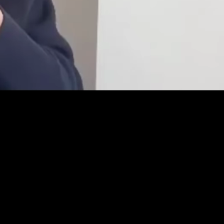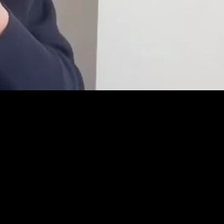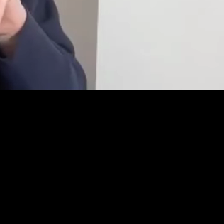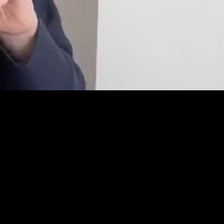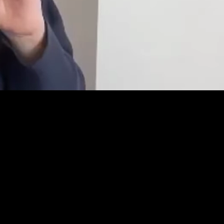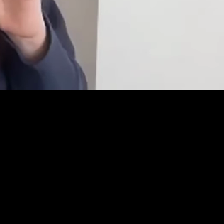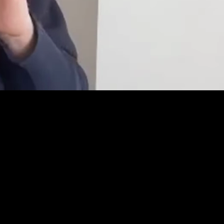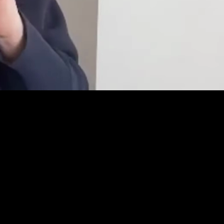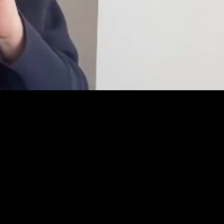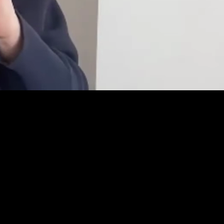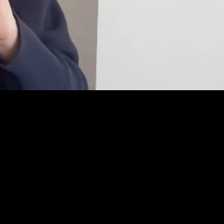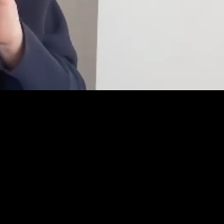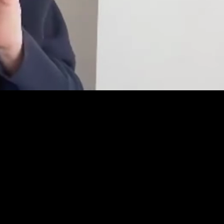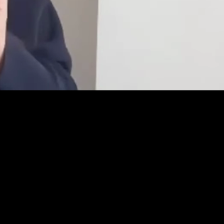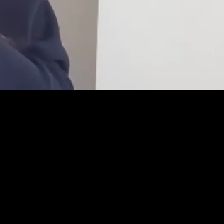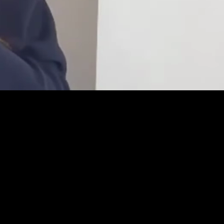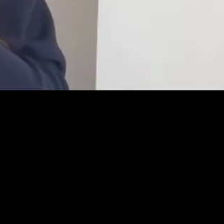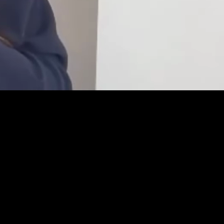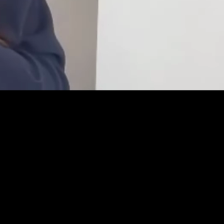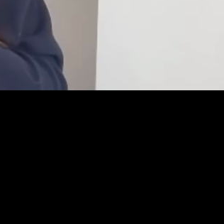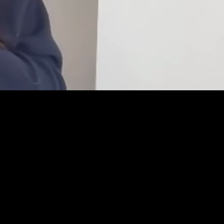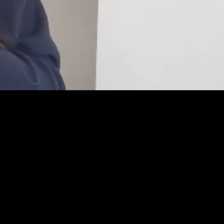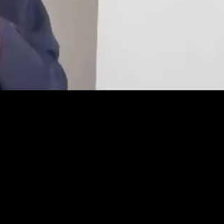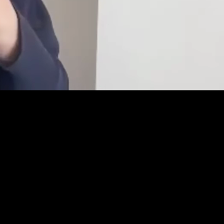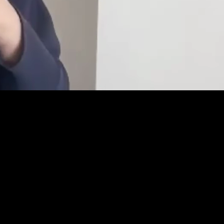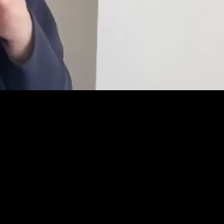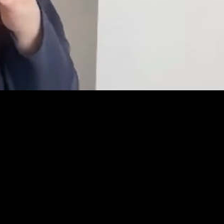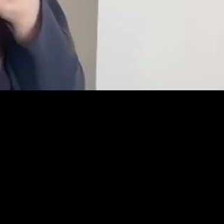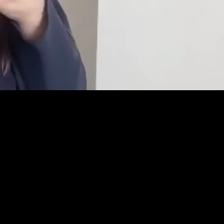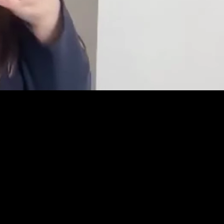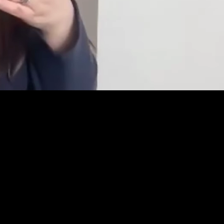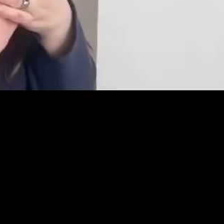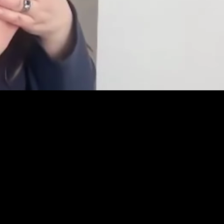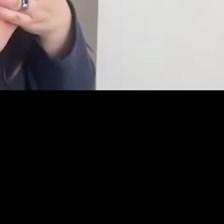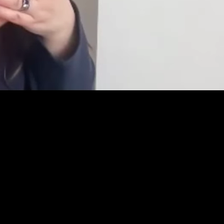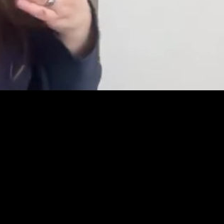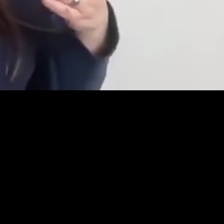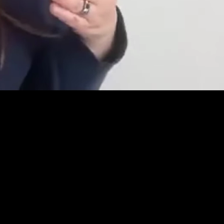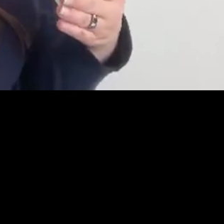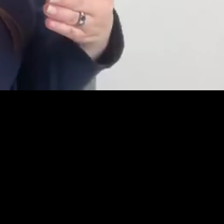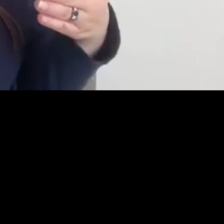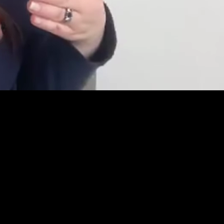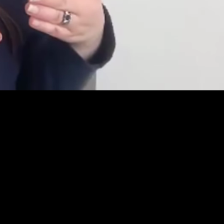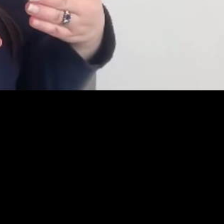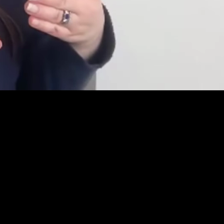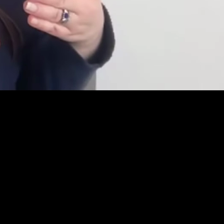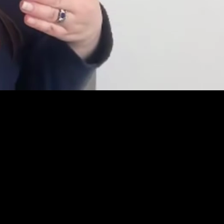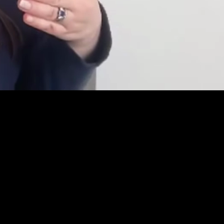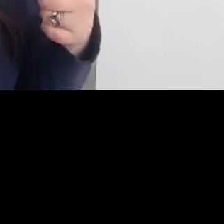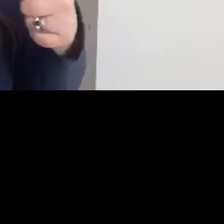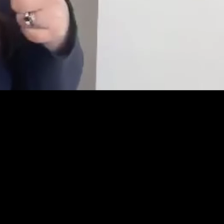that code into a little component within Squarespace and, almost like magic, the video will appear.